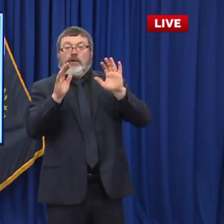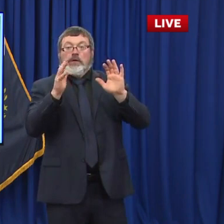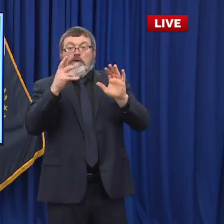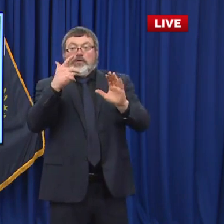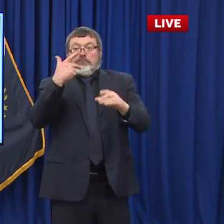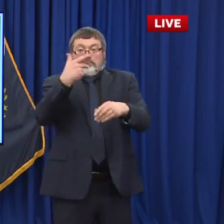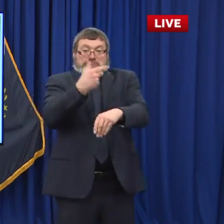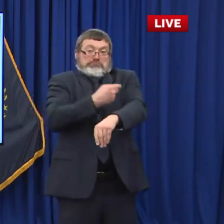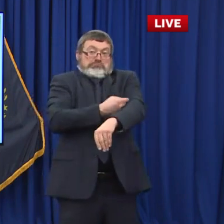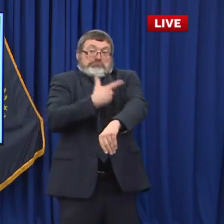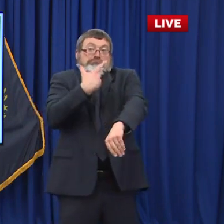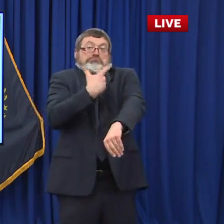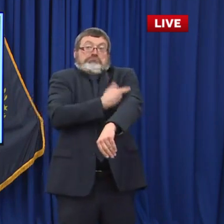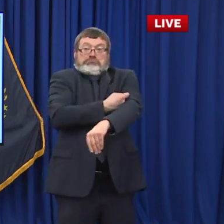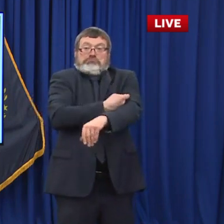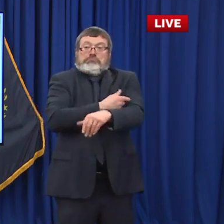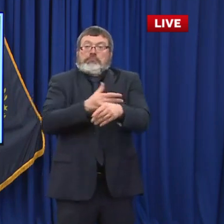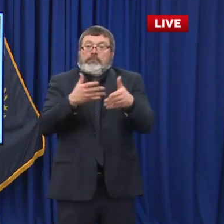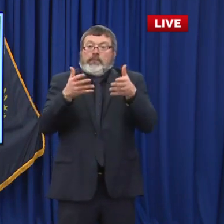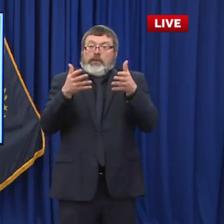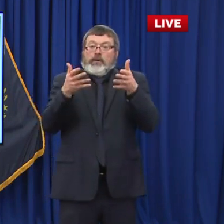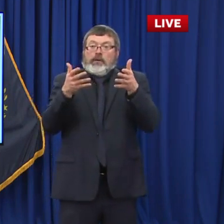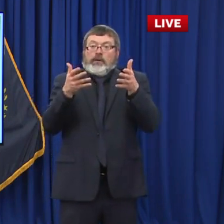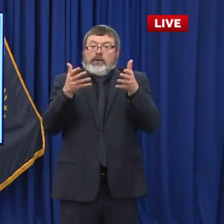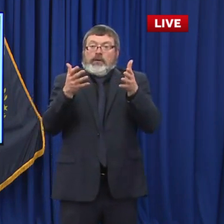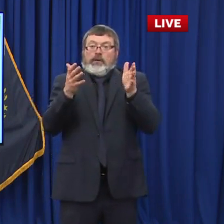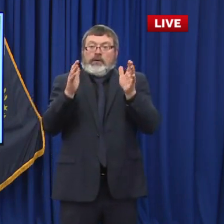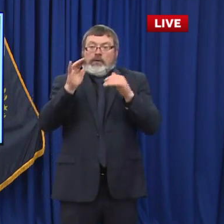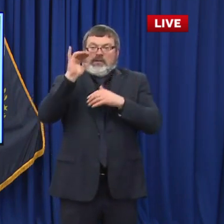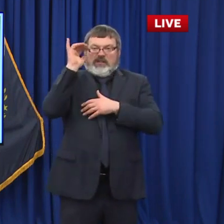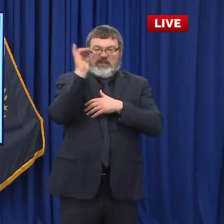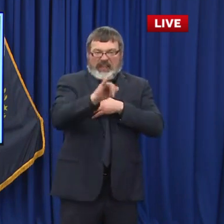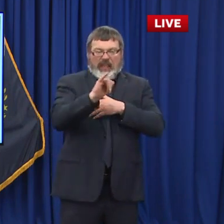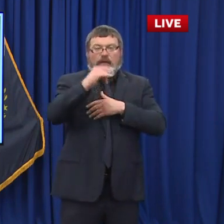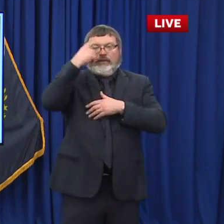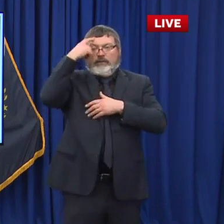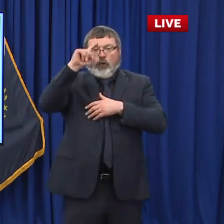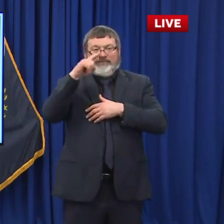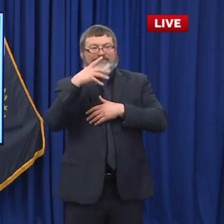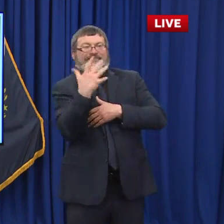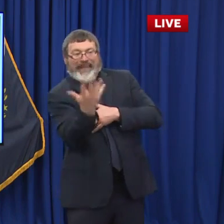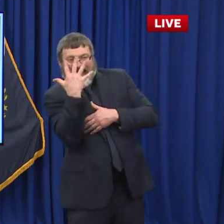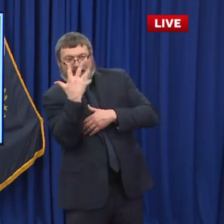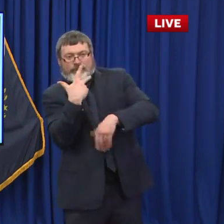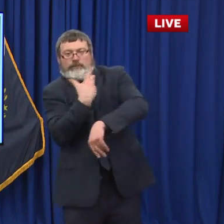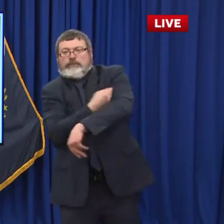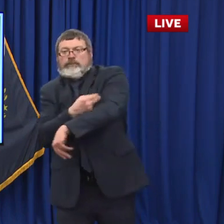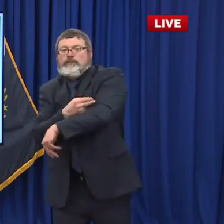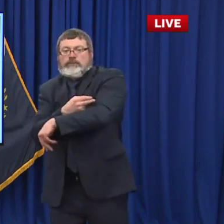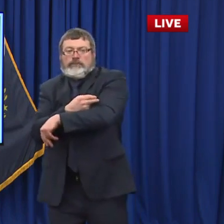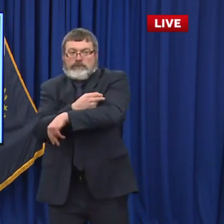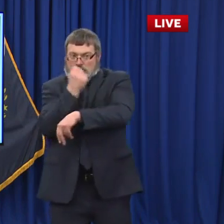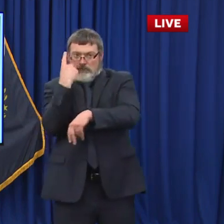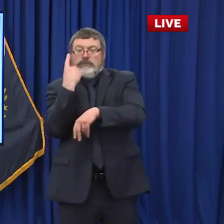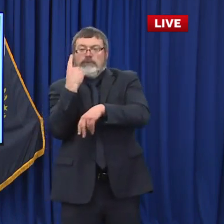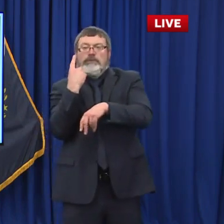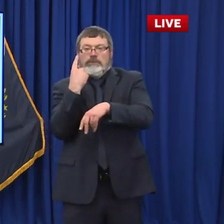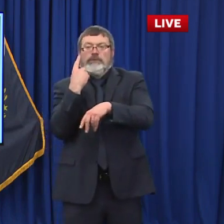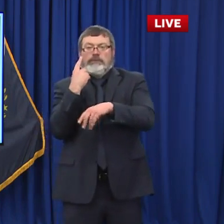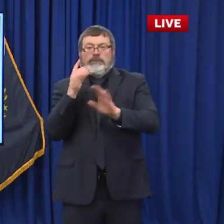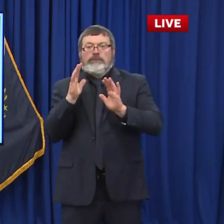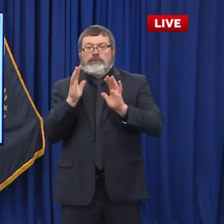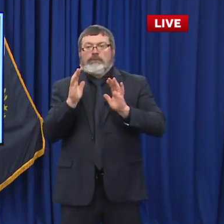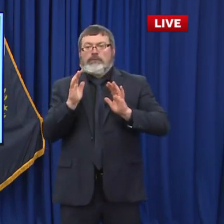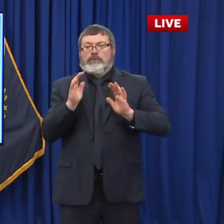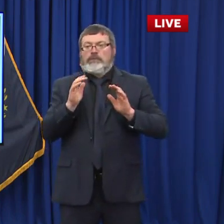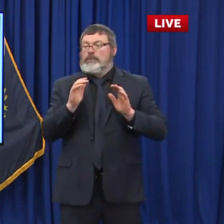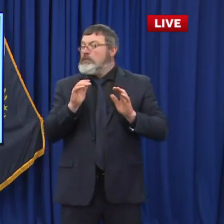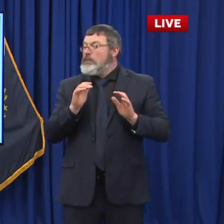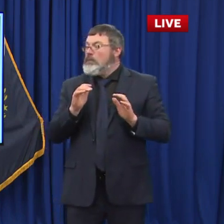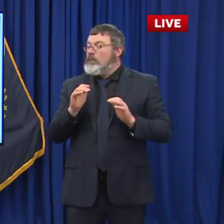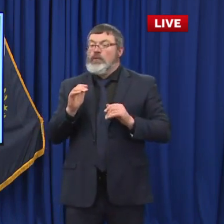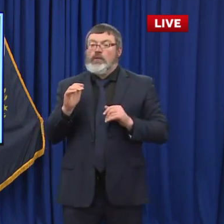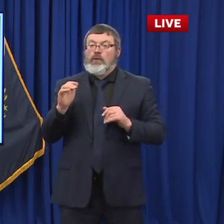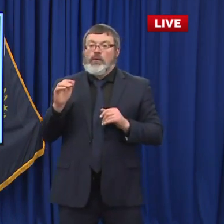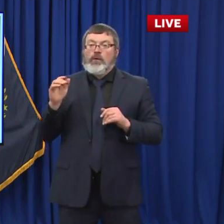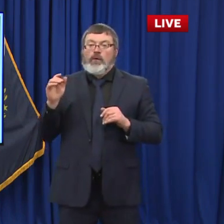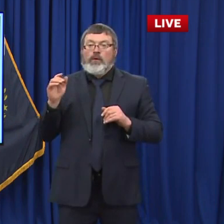WHEN THEY RECONSTITUTE THAT AND QUIT THAT VACCINE THAT IS GOING TO BE ADMINISTERED TO THE PERSON, IT PROVIDES ENOUGH FOR FIVE DOSES DEFINITIVELY.